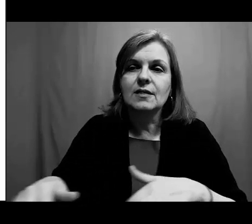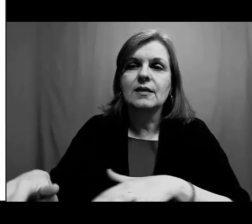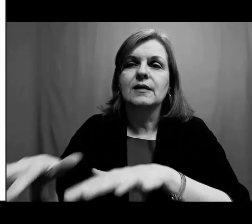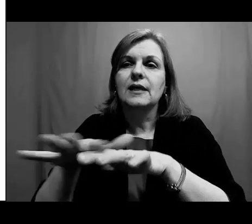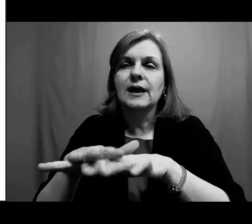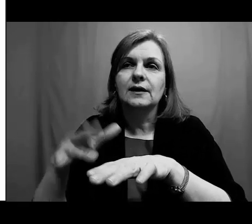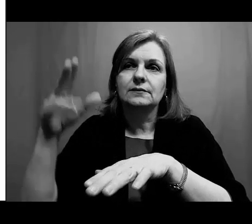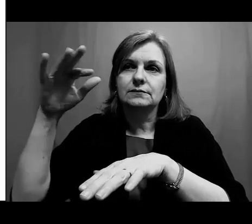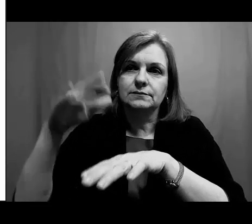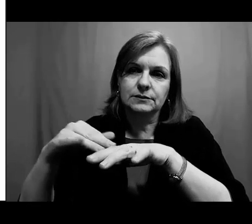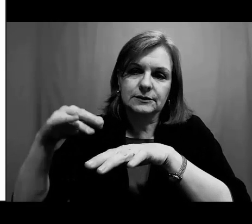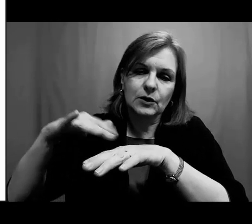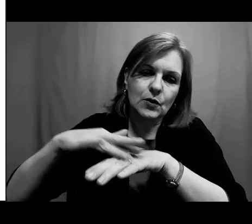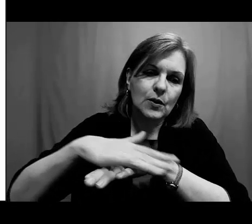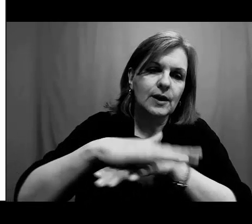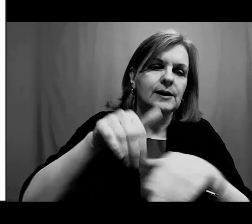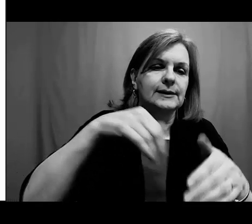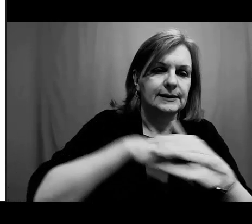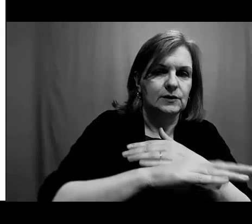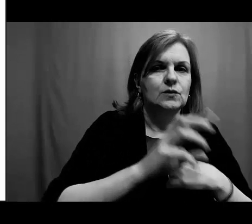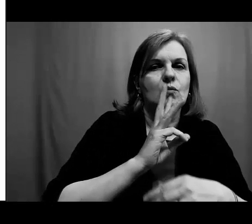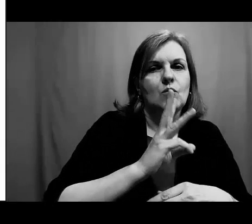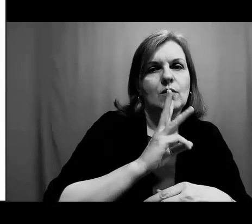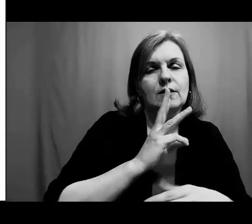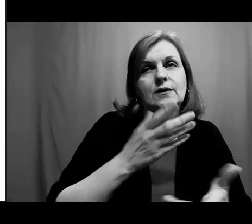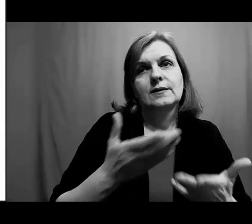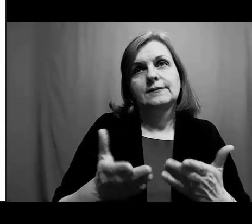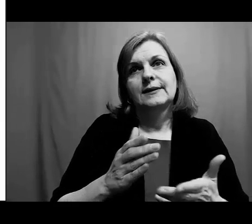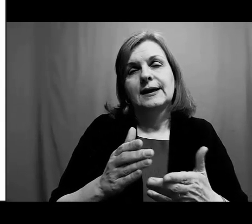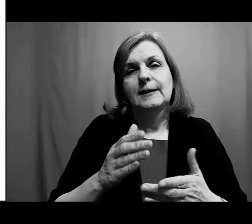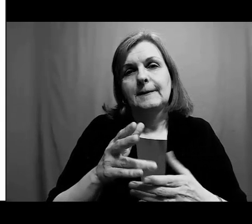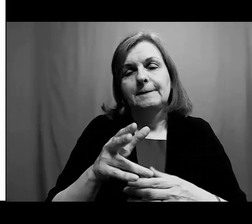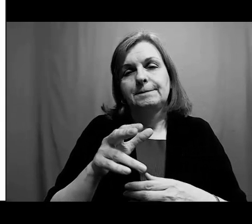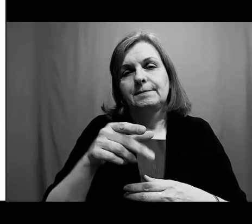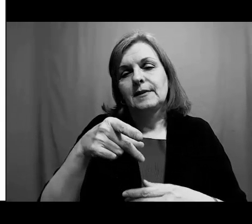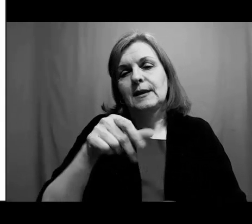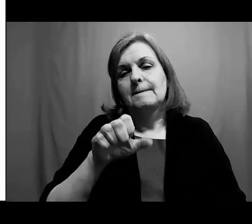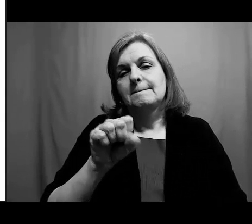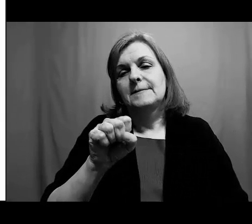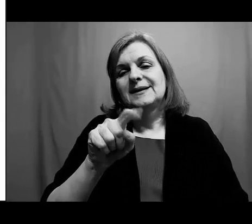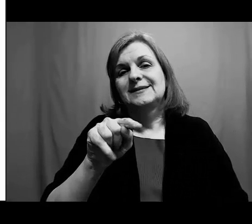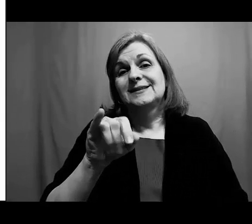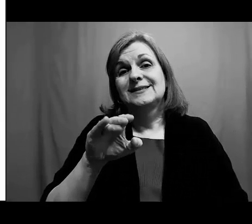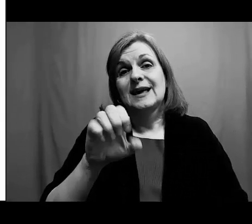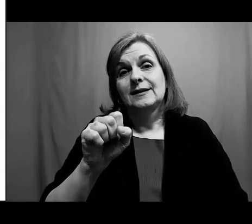the terrestrial or land to the water so this might be things like pesticides